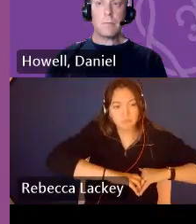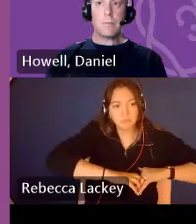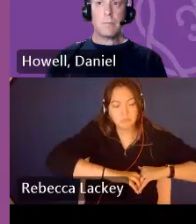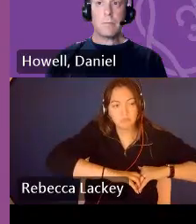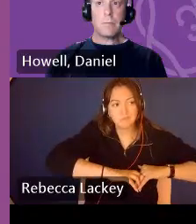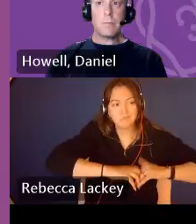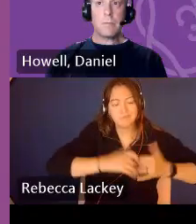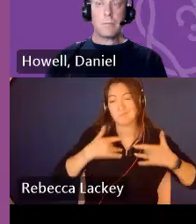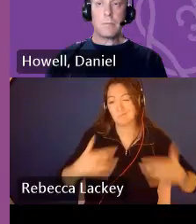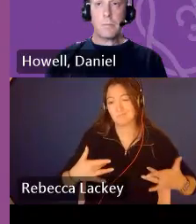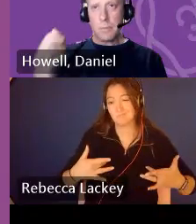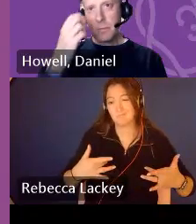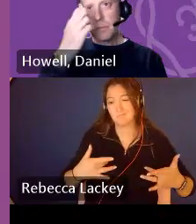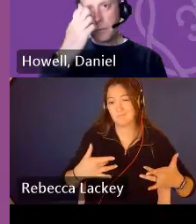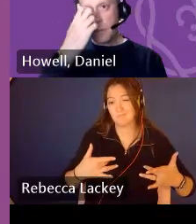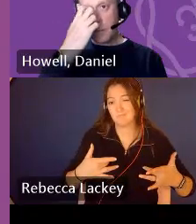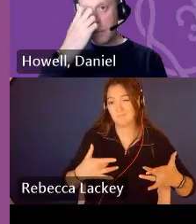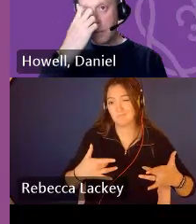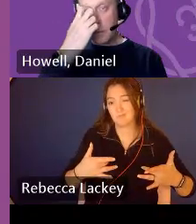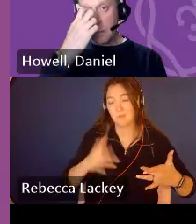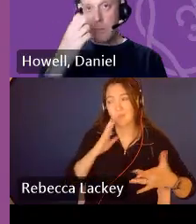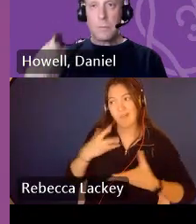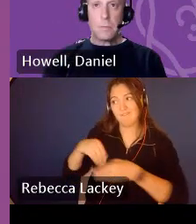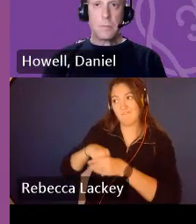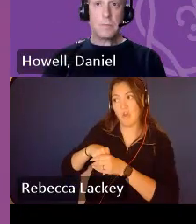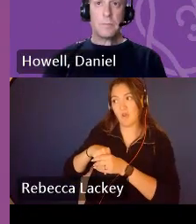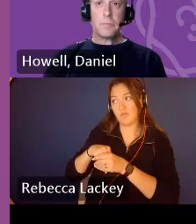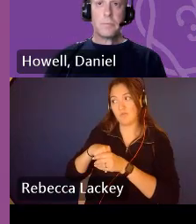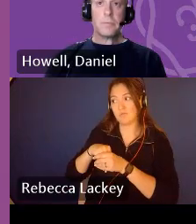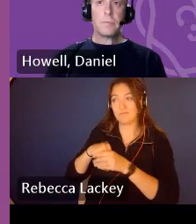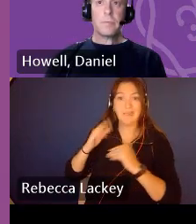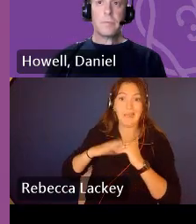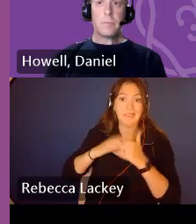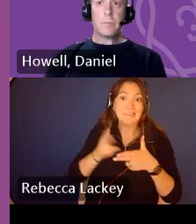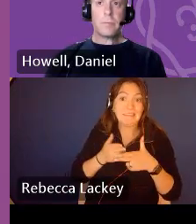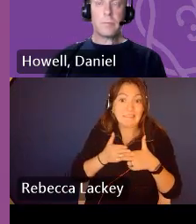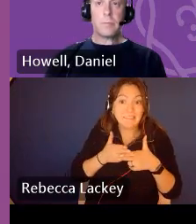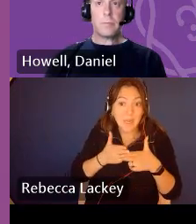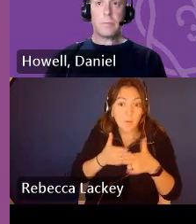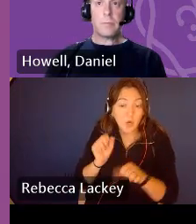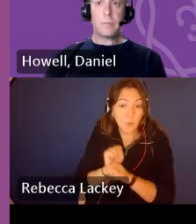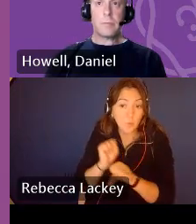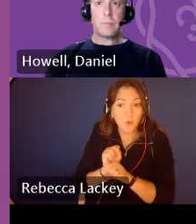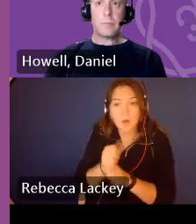often times that's going to involved u at least temporary work on private property